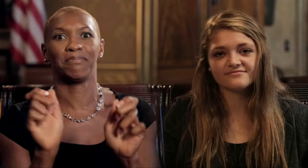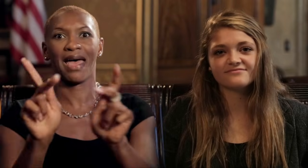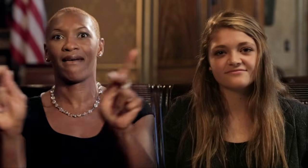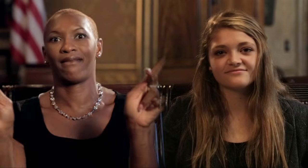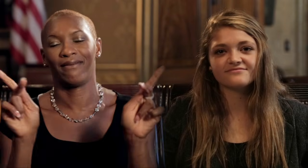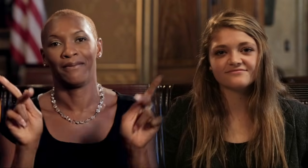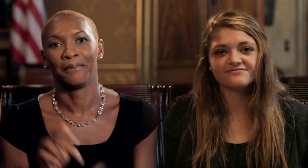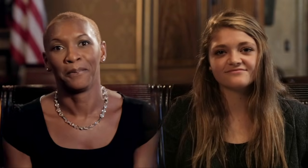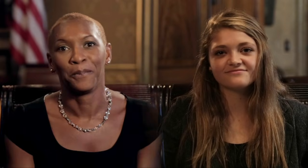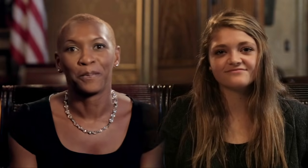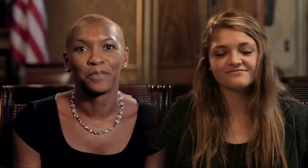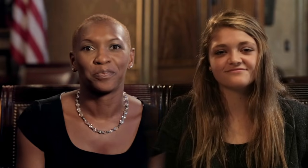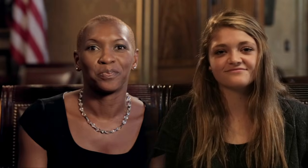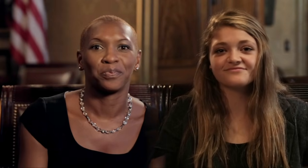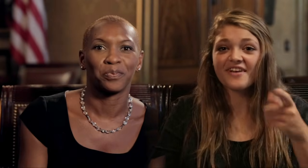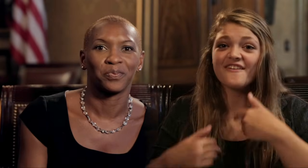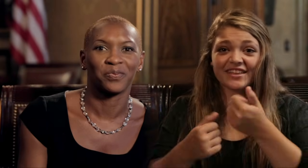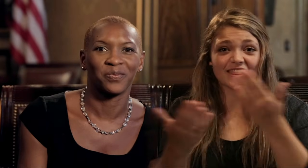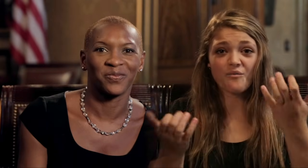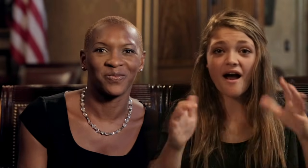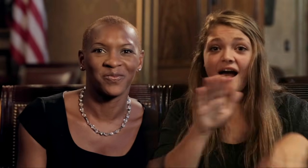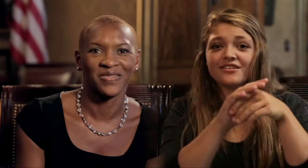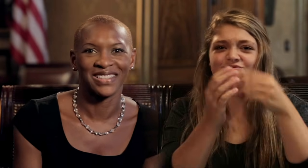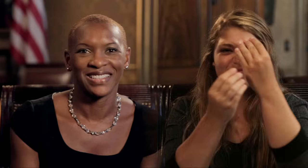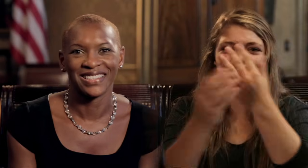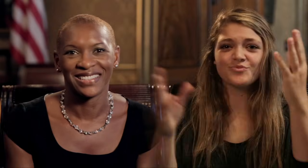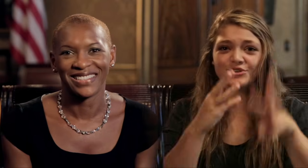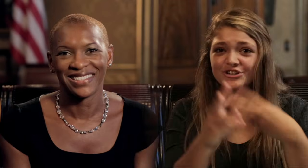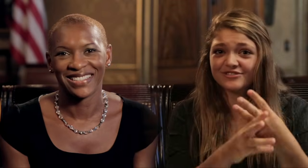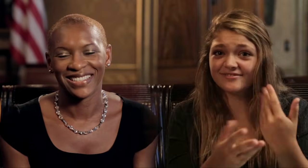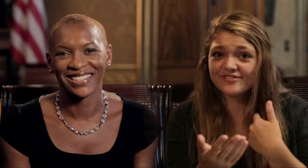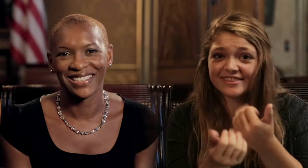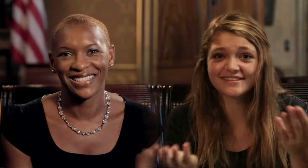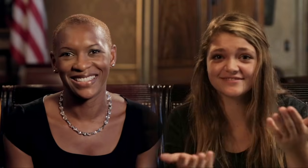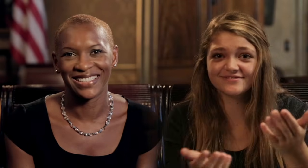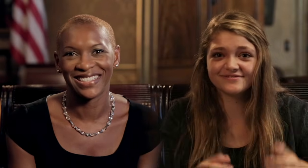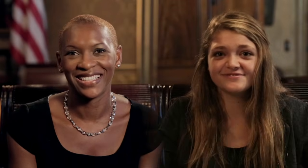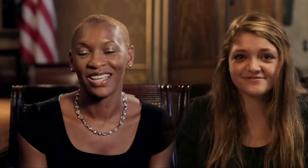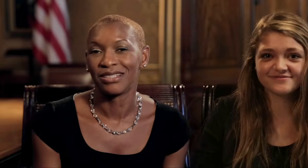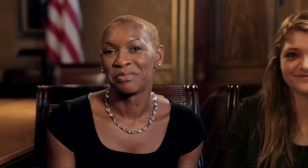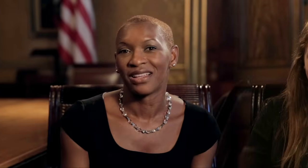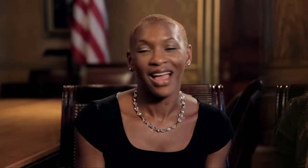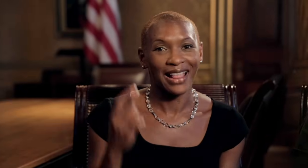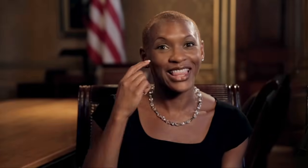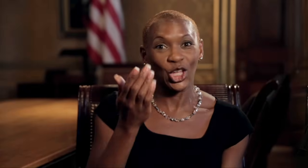So i can give back. Do you have anything that you'd like to tell the world?